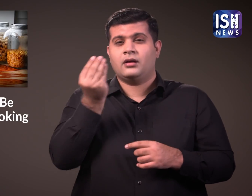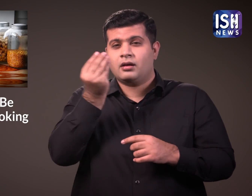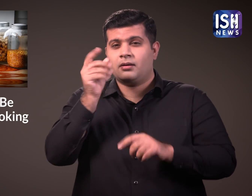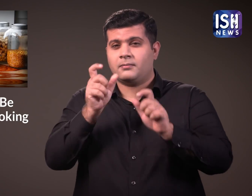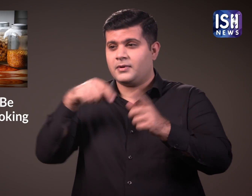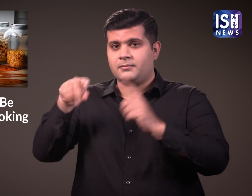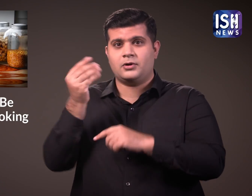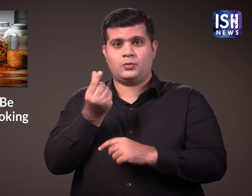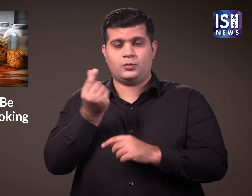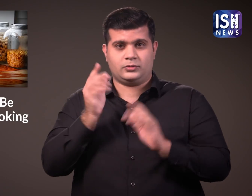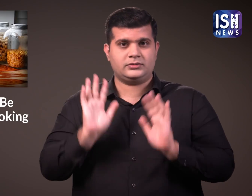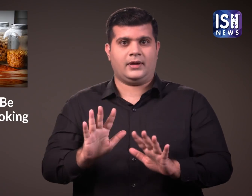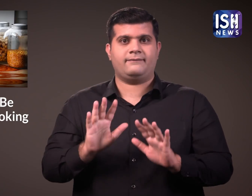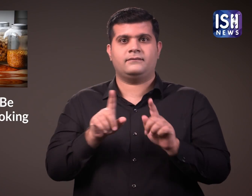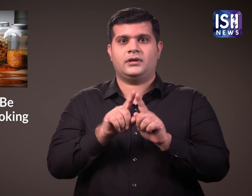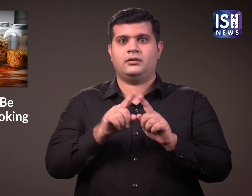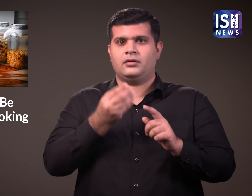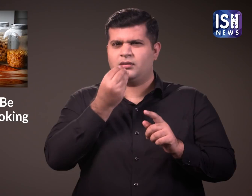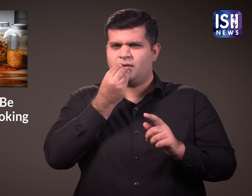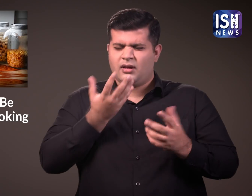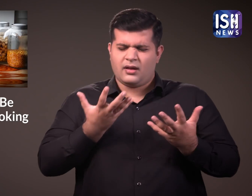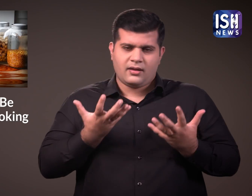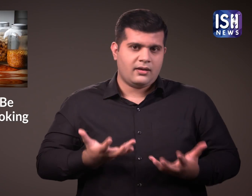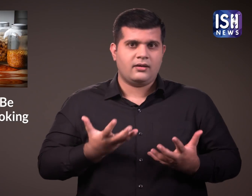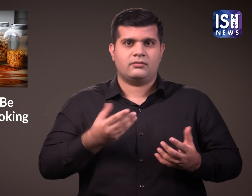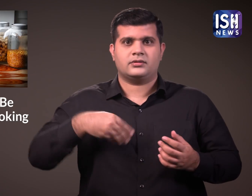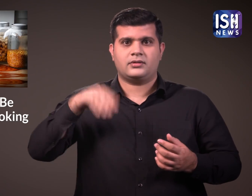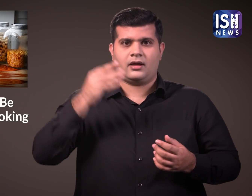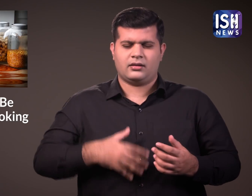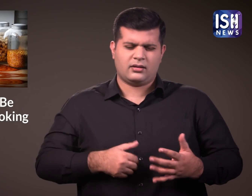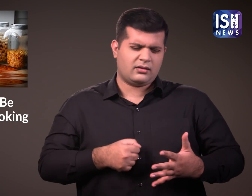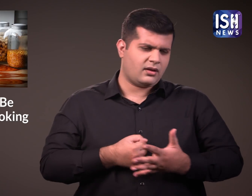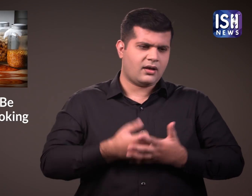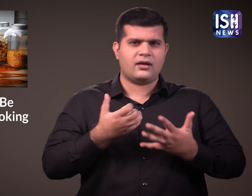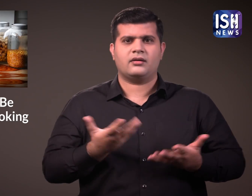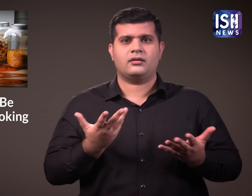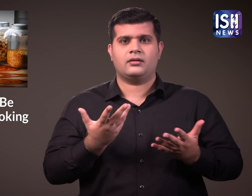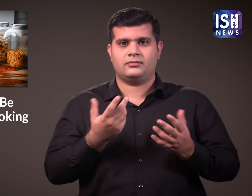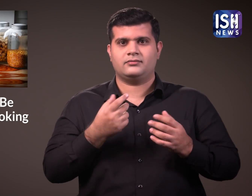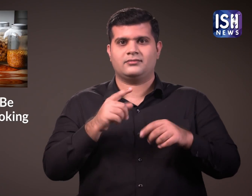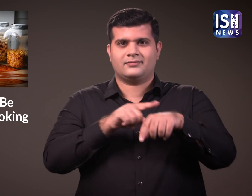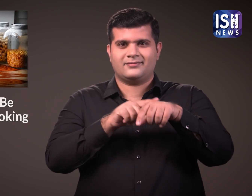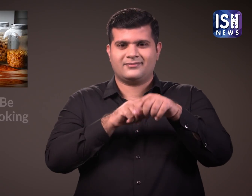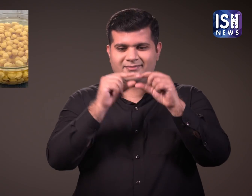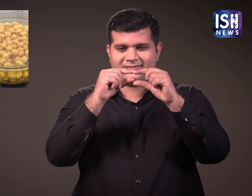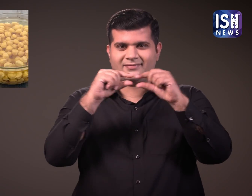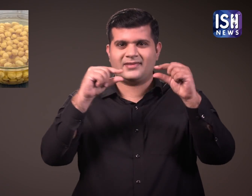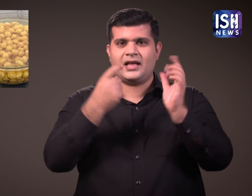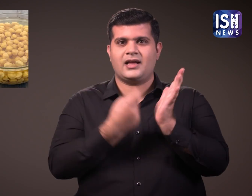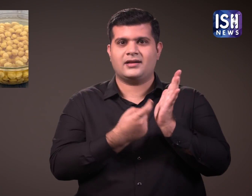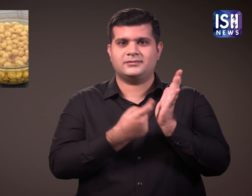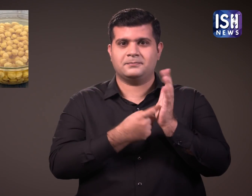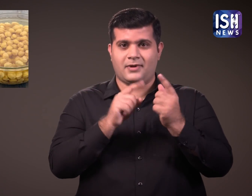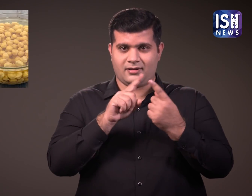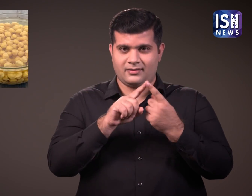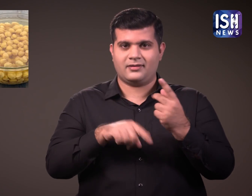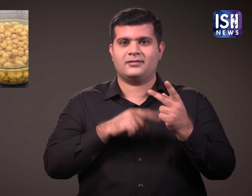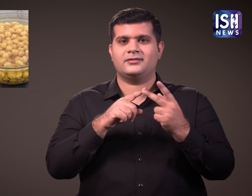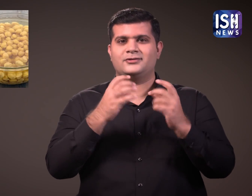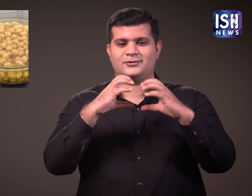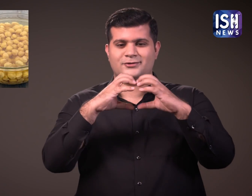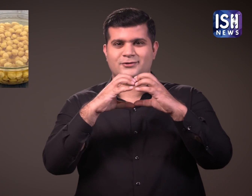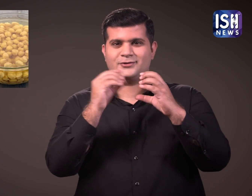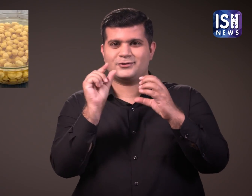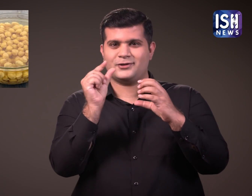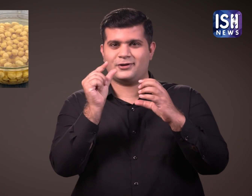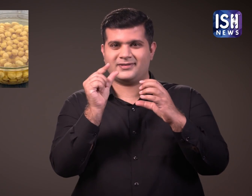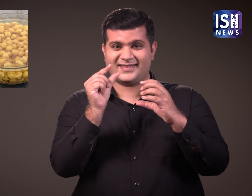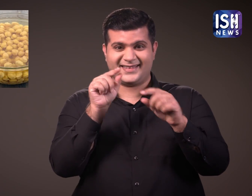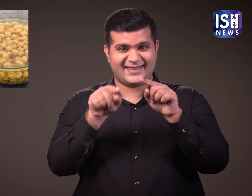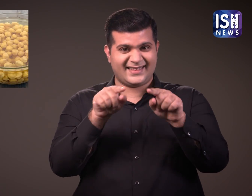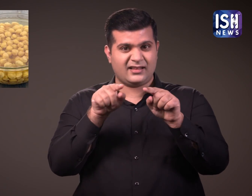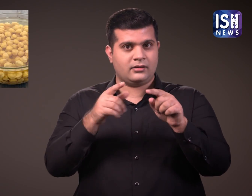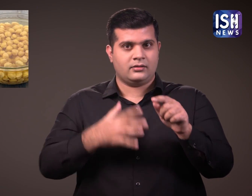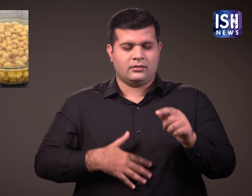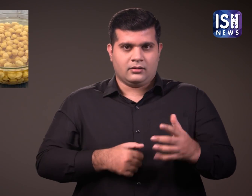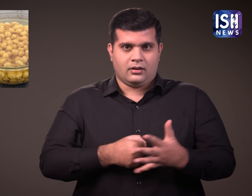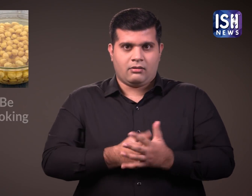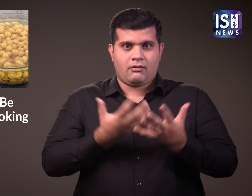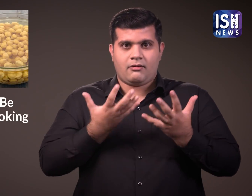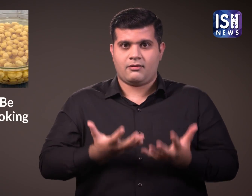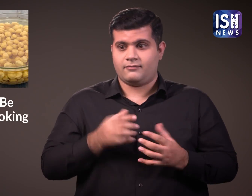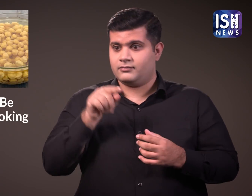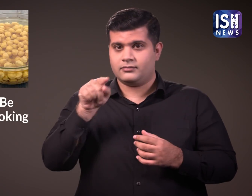Few dals like rajma and chole which are filling